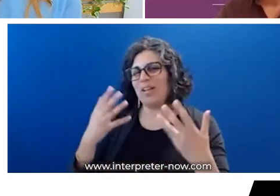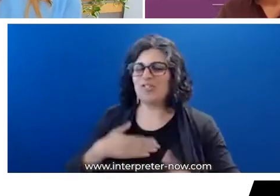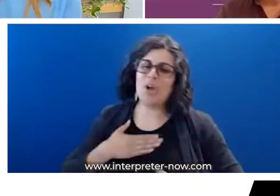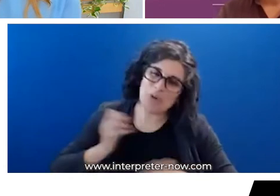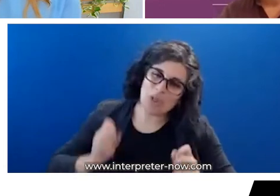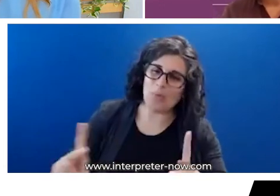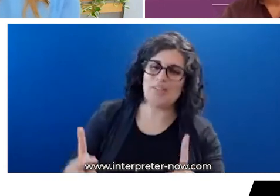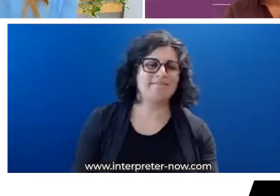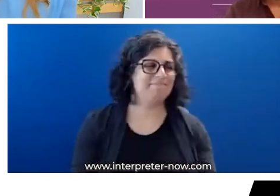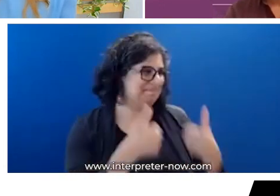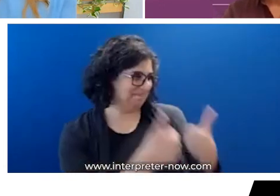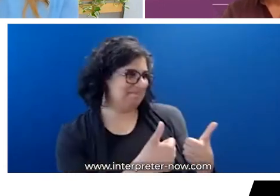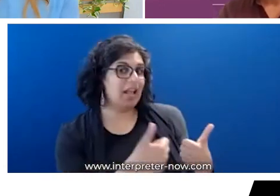Absolutely. And thank you everyone.